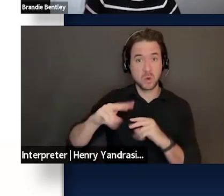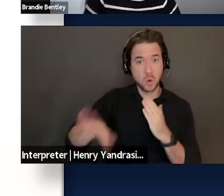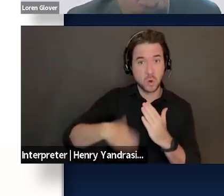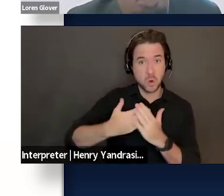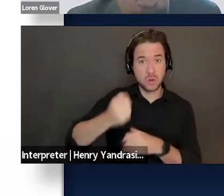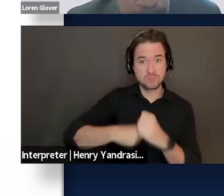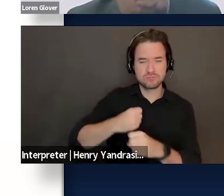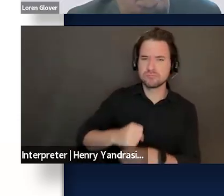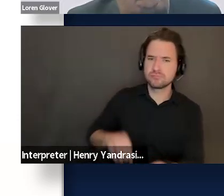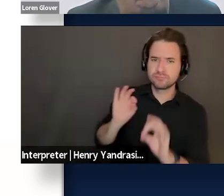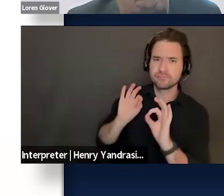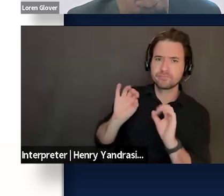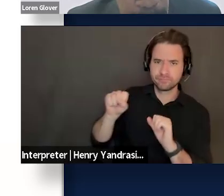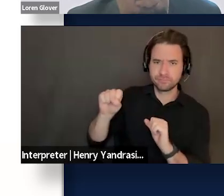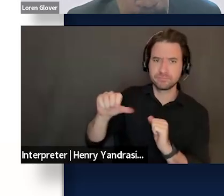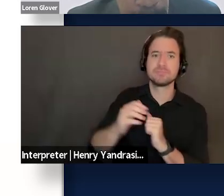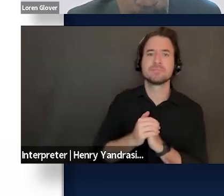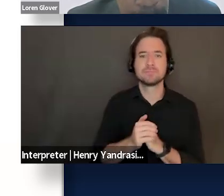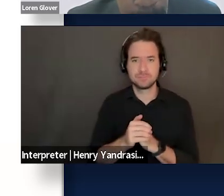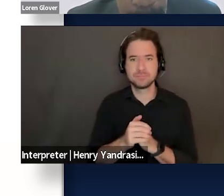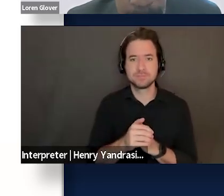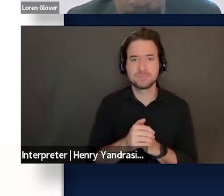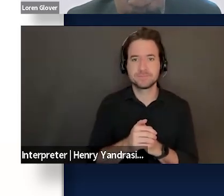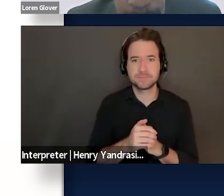Yeah, okay, perfect.